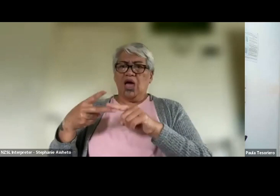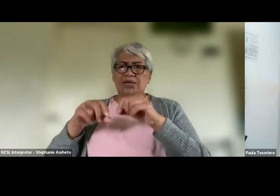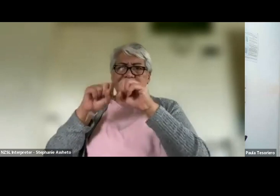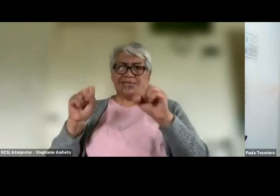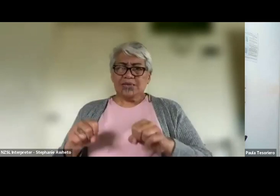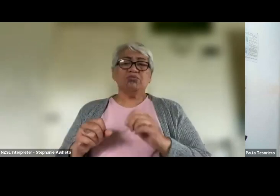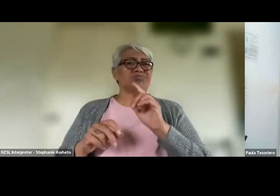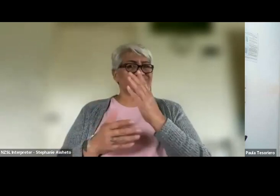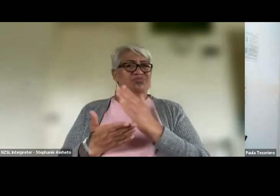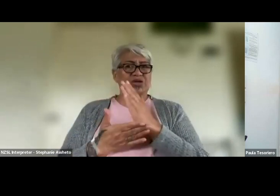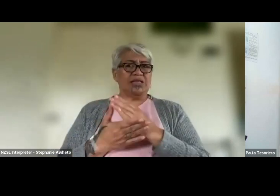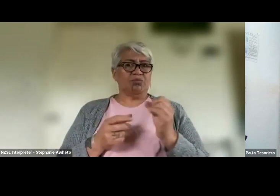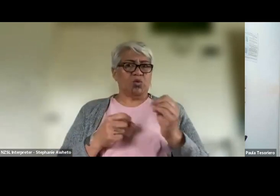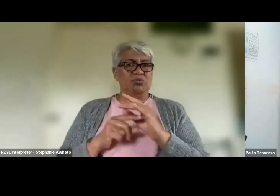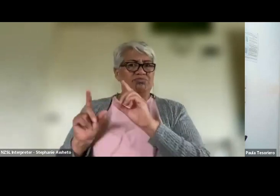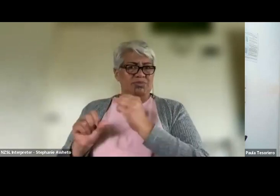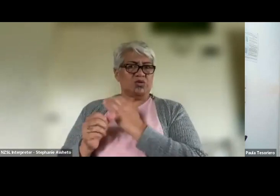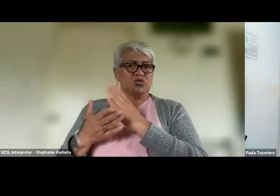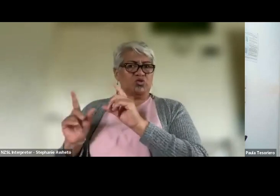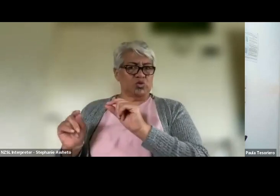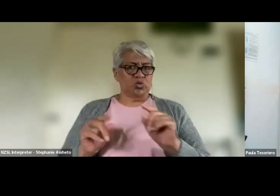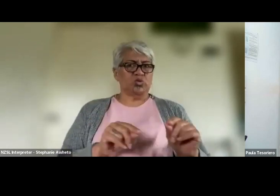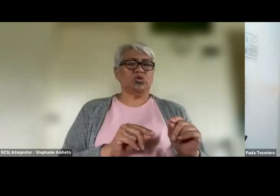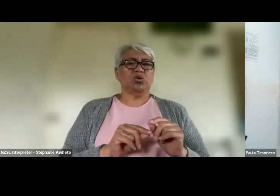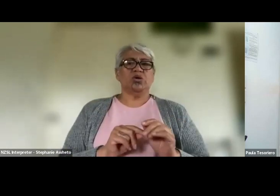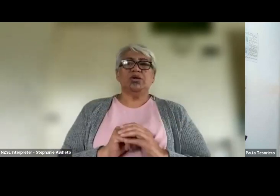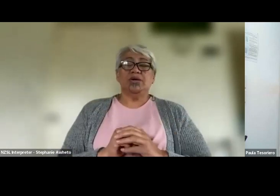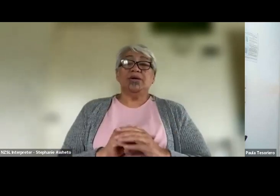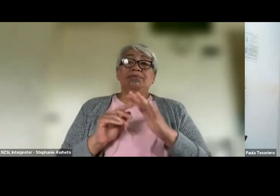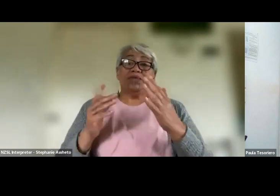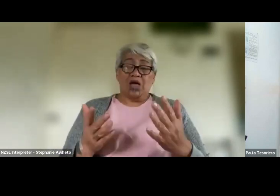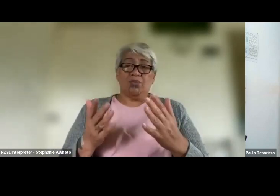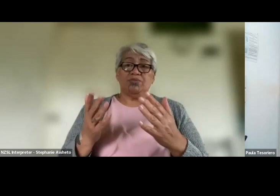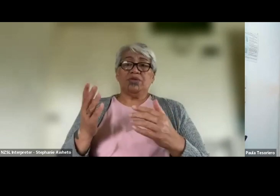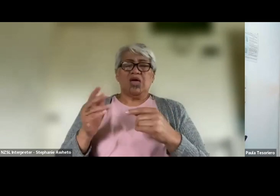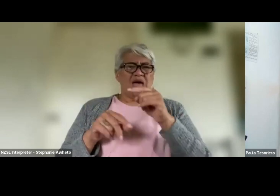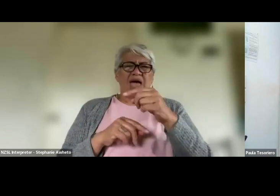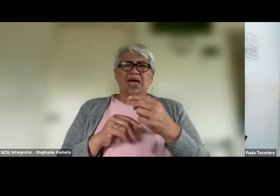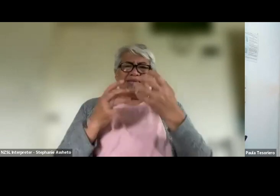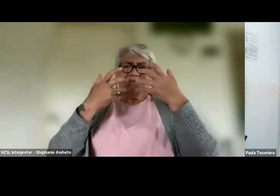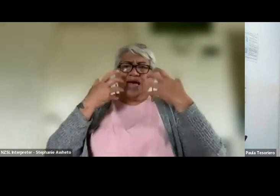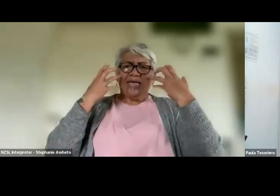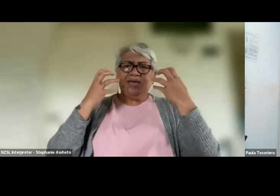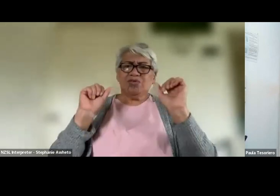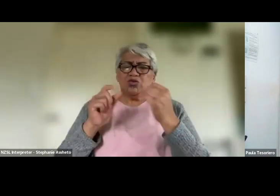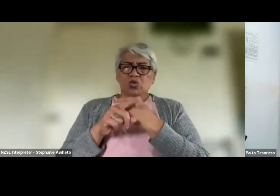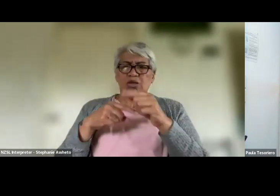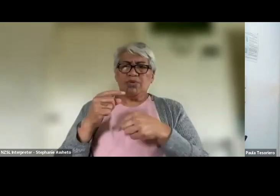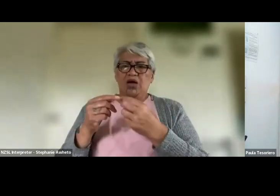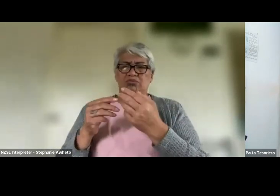Building our tripartite partnership, which Taki touched on, is vital for our success.